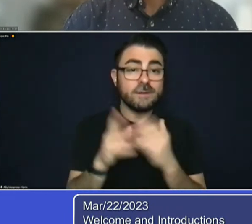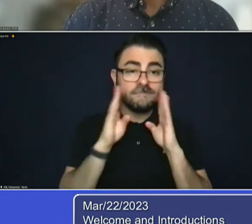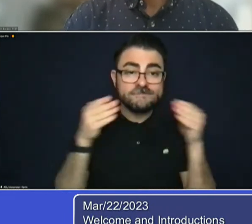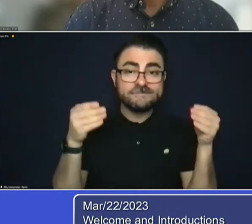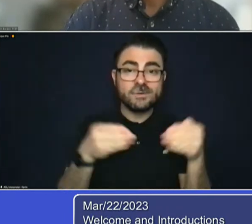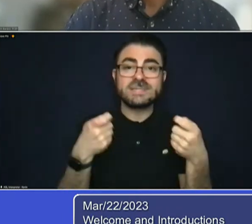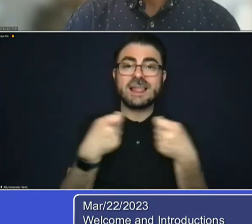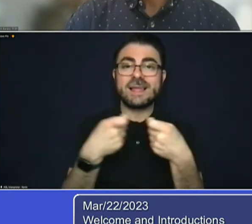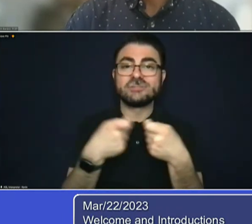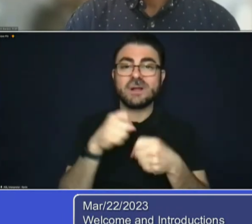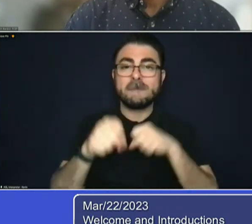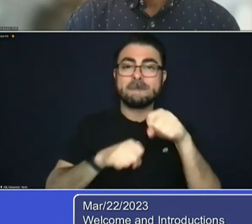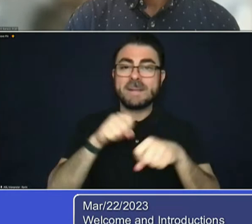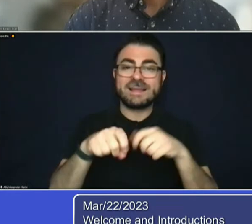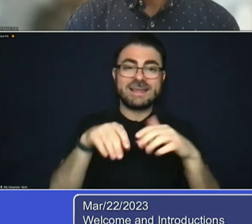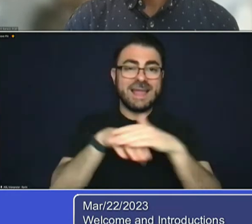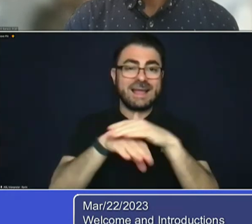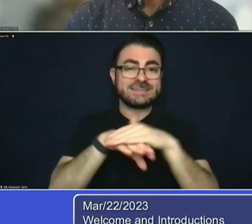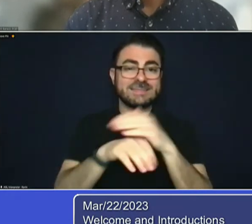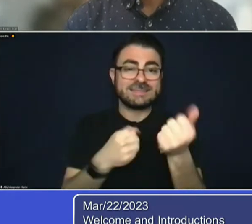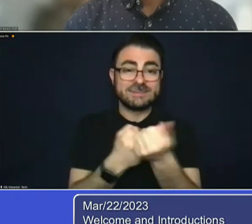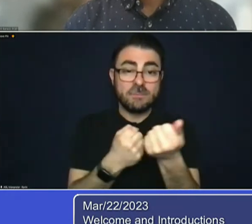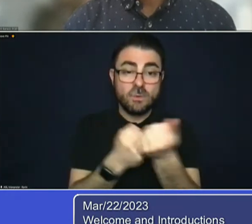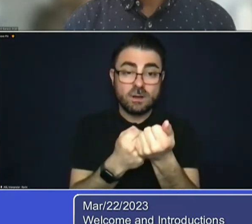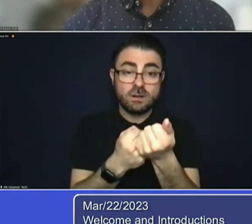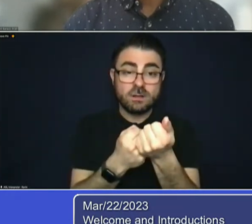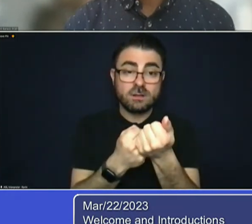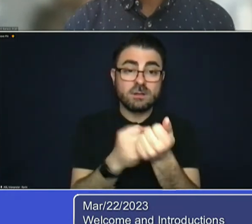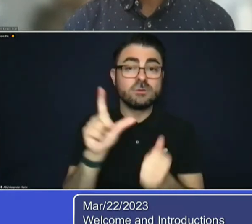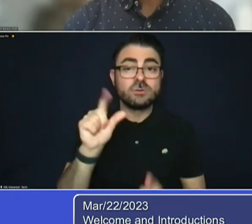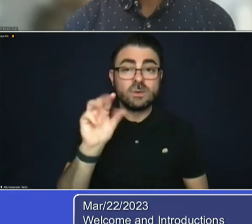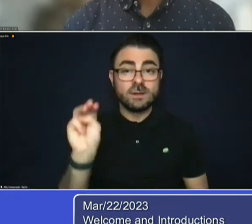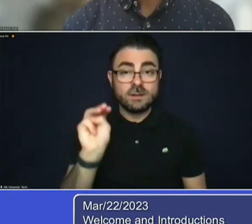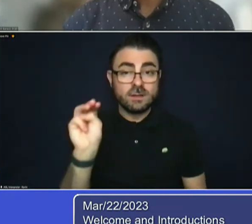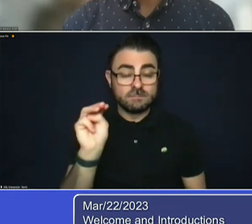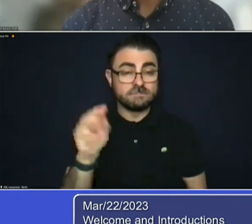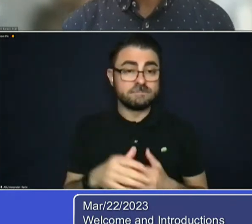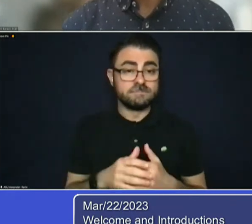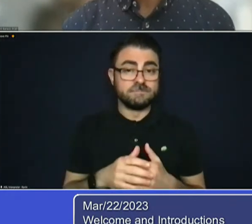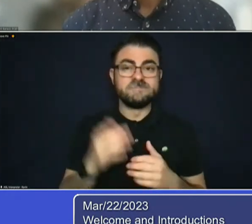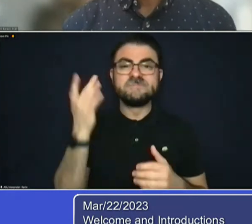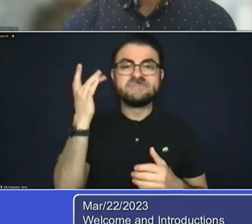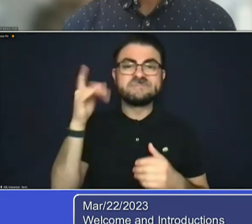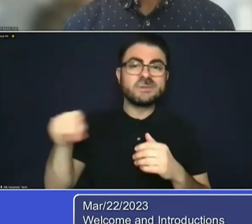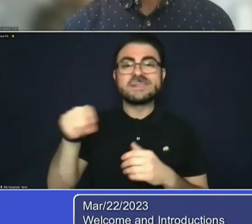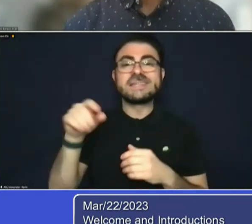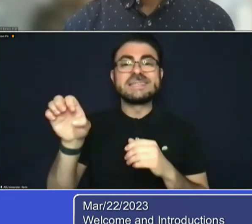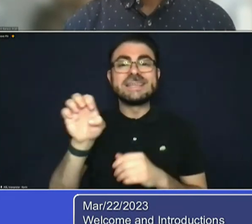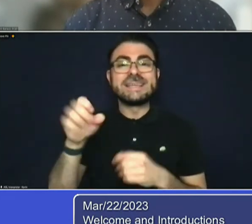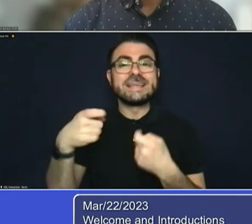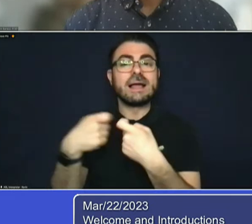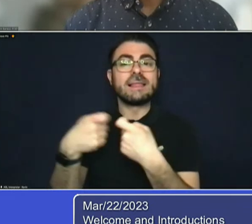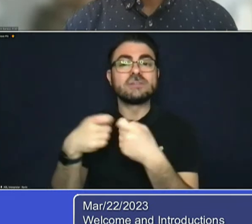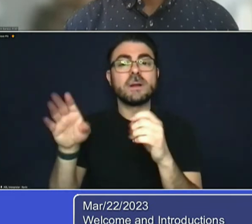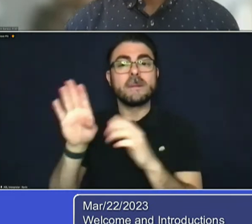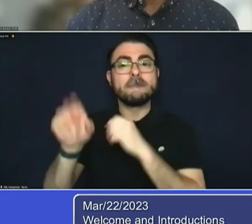A STRATEGIC PROGRAM FOCUSED ON ELECTRIC BIKE ACCESS AND SUPPORT FOR 20 MILLION.